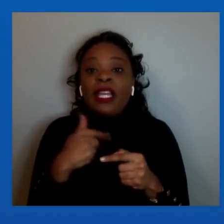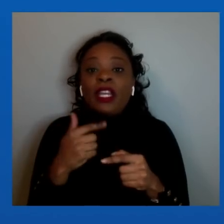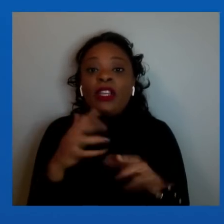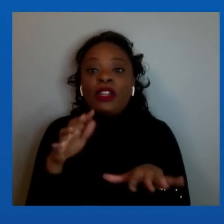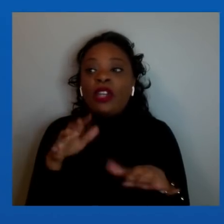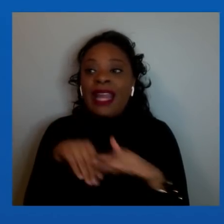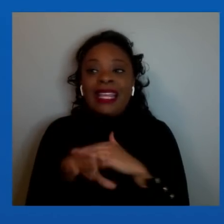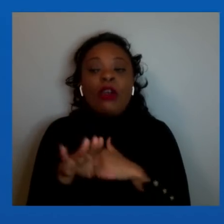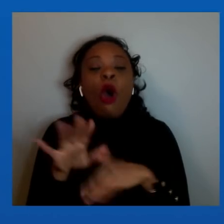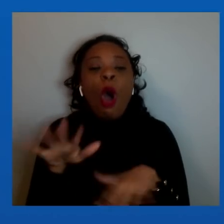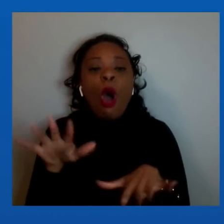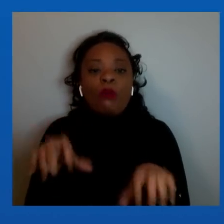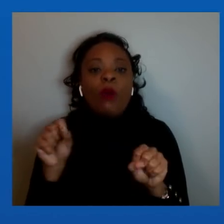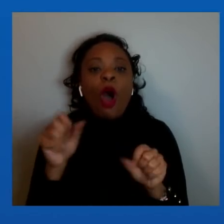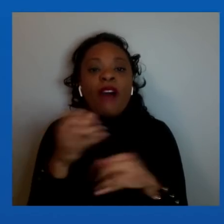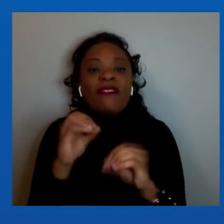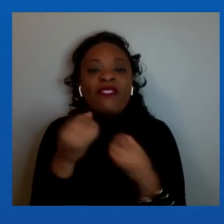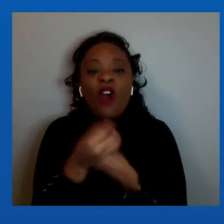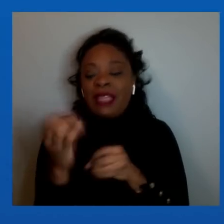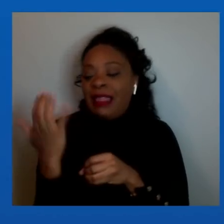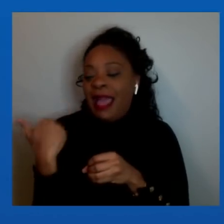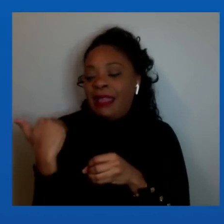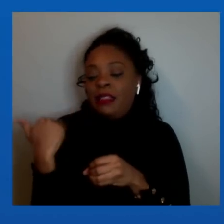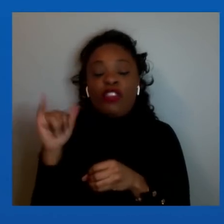I think many of us looked at research like this